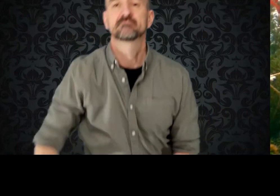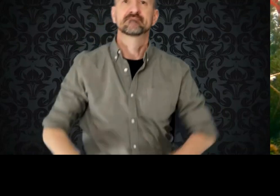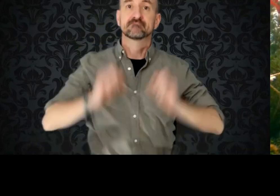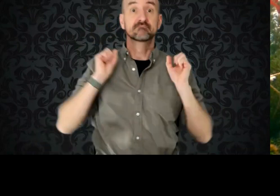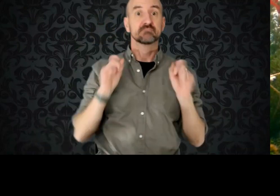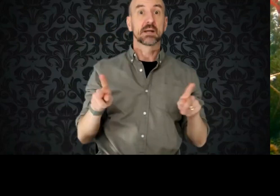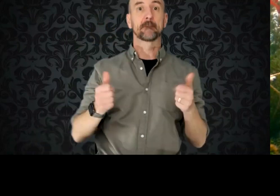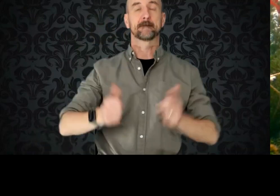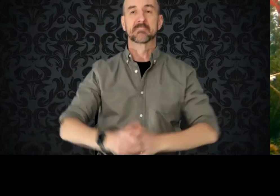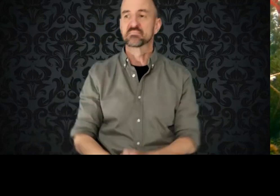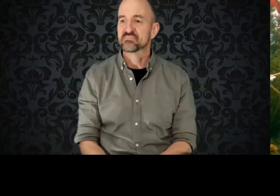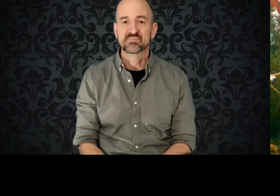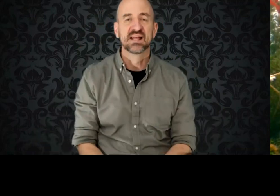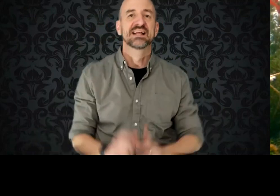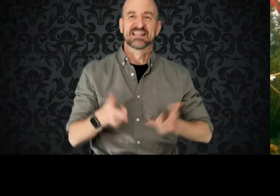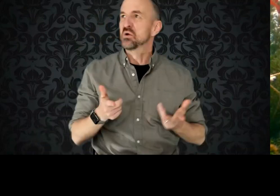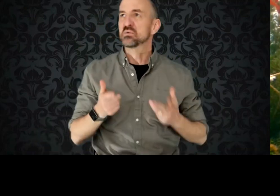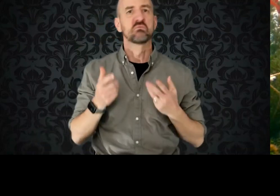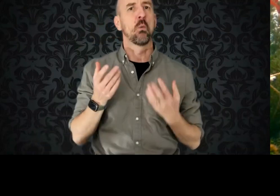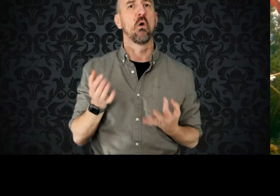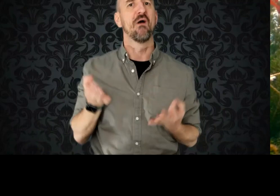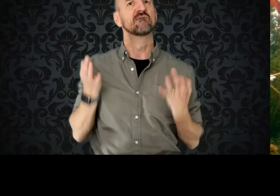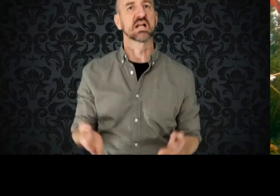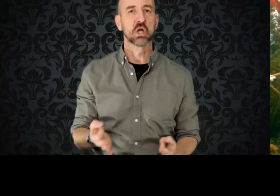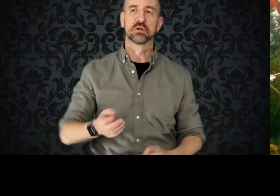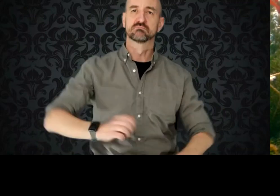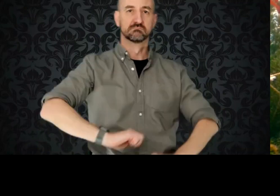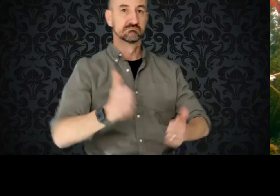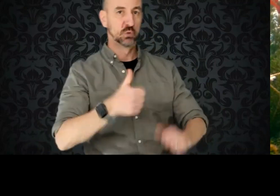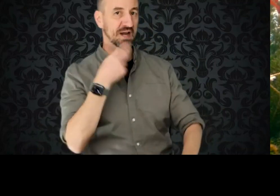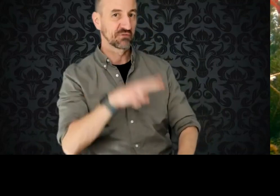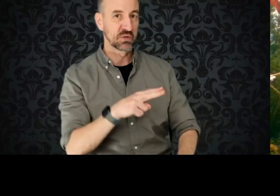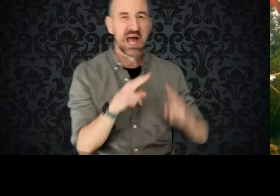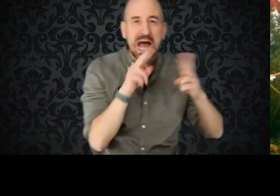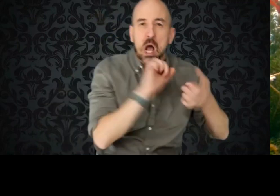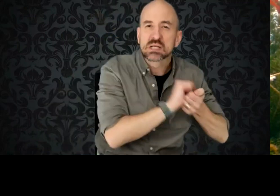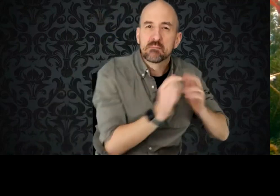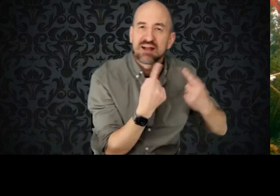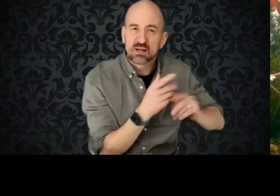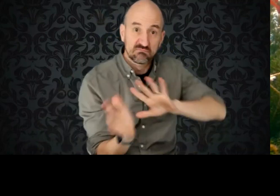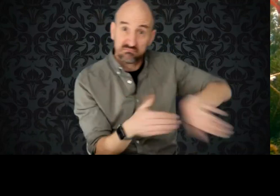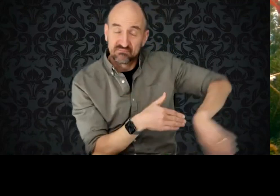give you a few seconds to adjust that before we hit the record button. I think that we are